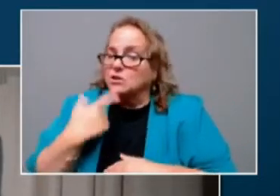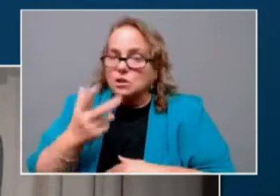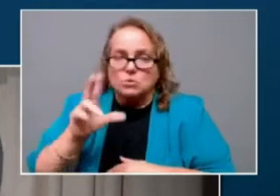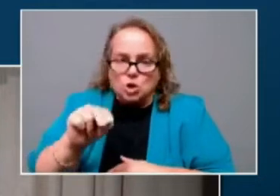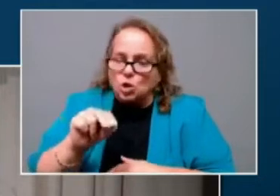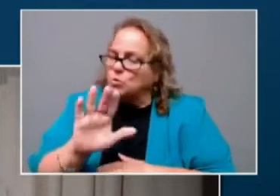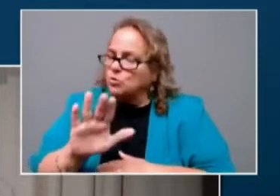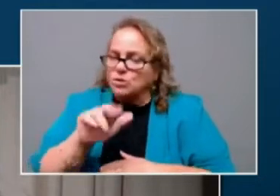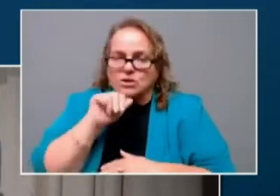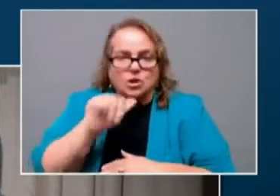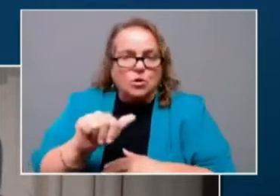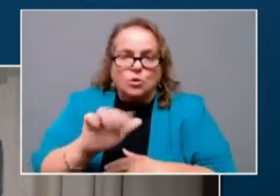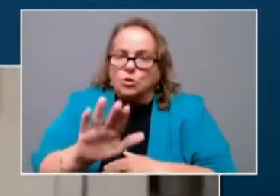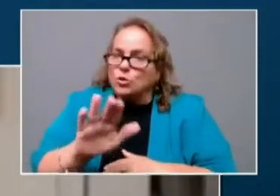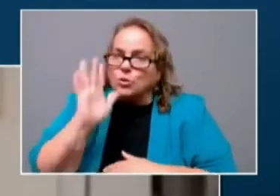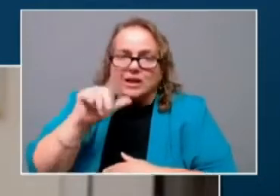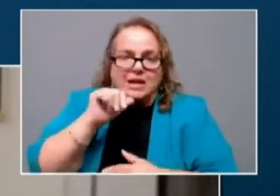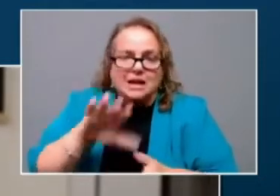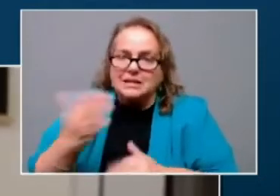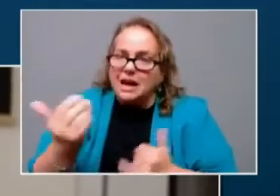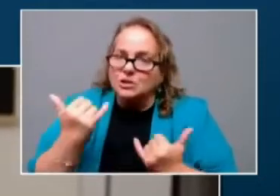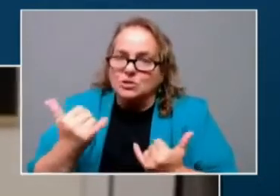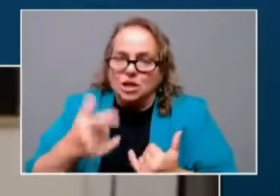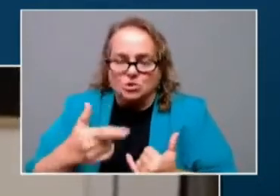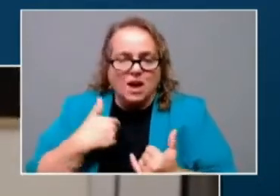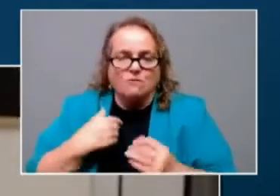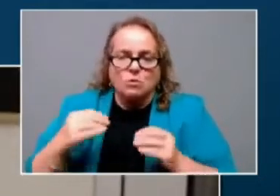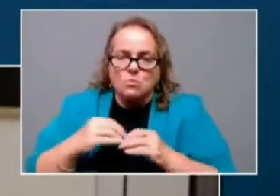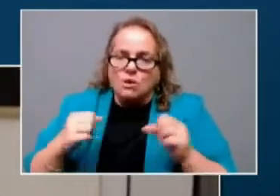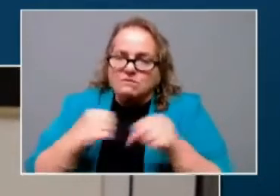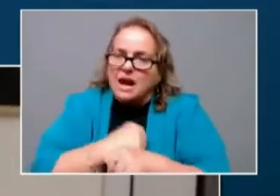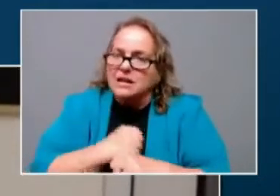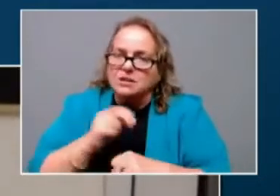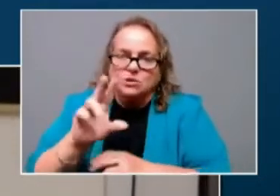today you've got more fight today's and today we're not gonna do it. So I